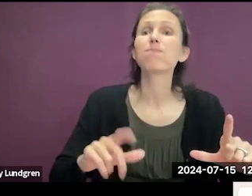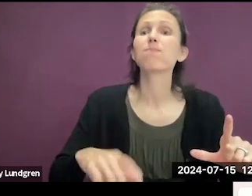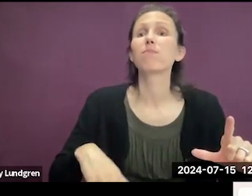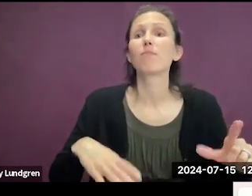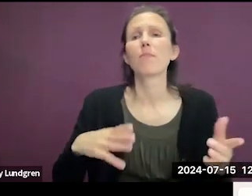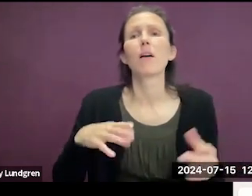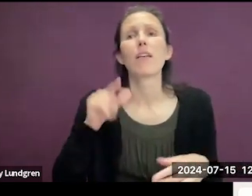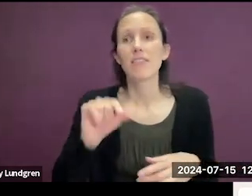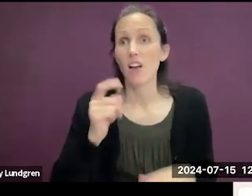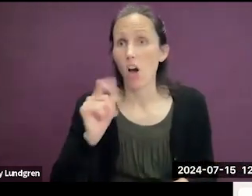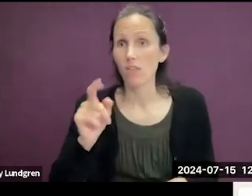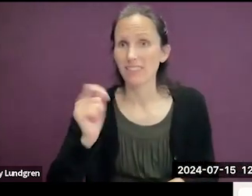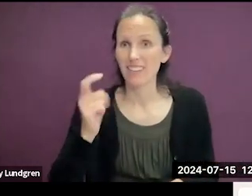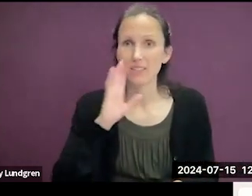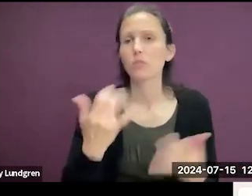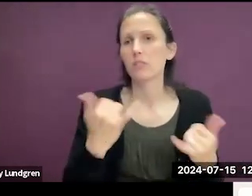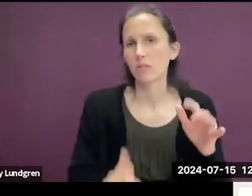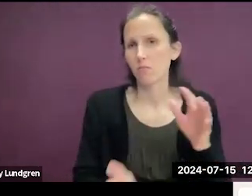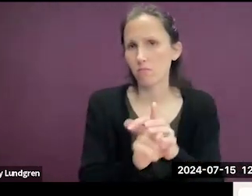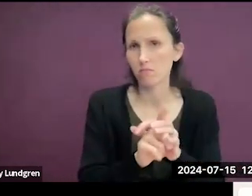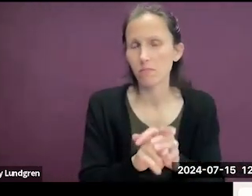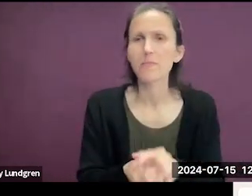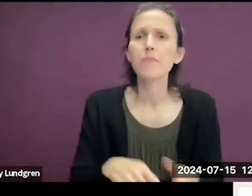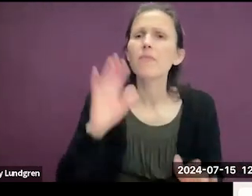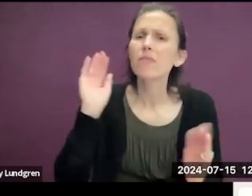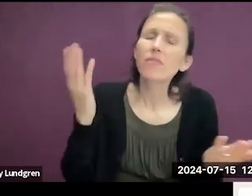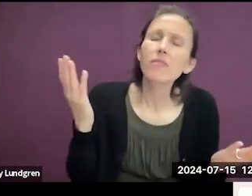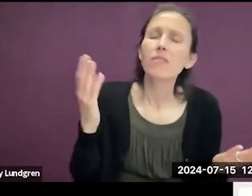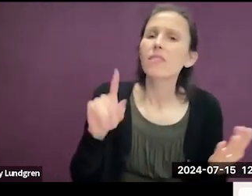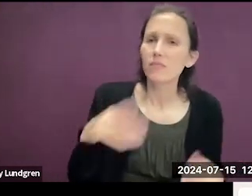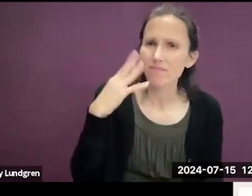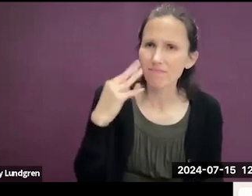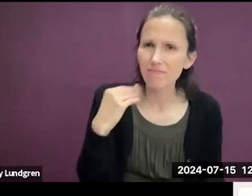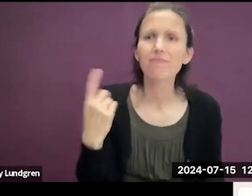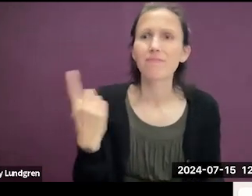or you've gone to a webpage. You'll see a little box there, and it looks like a broken picture.